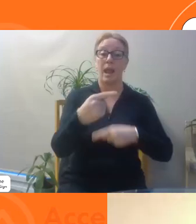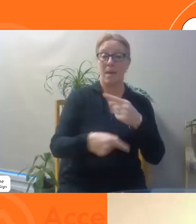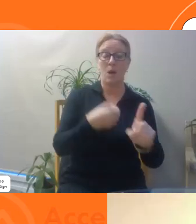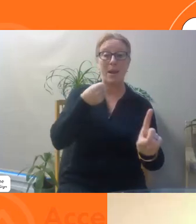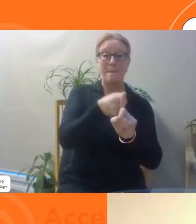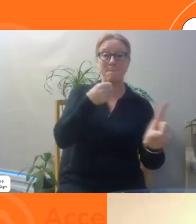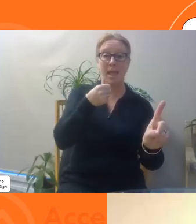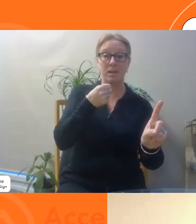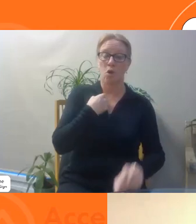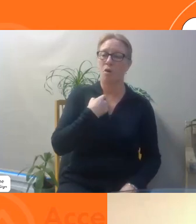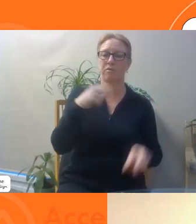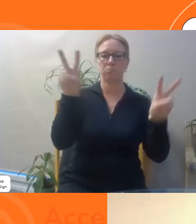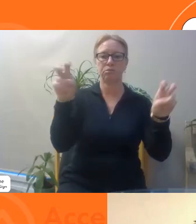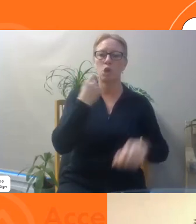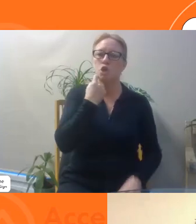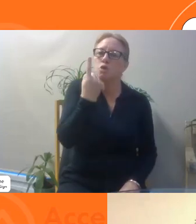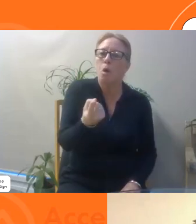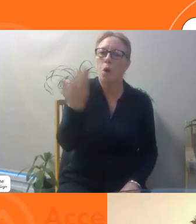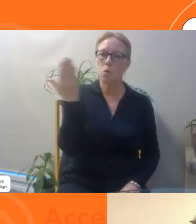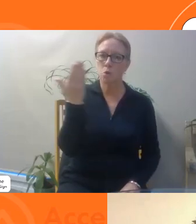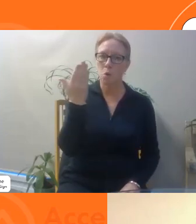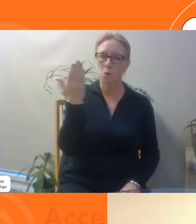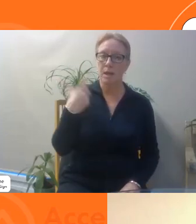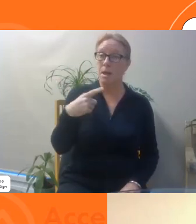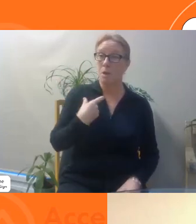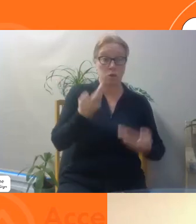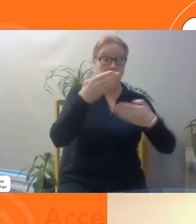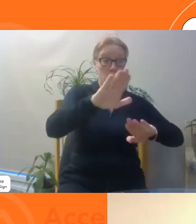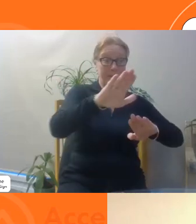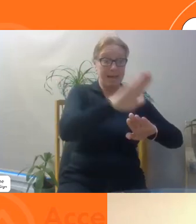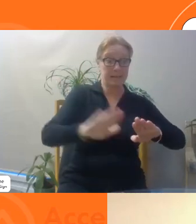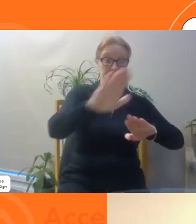tomorrow's schools, because New Zealand's very different to Australia